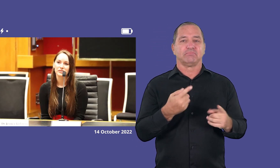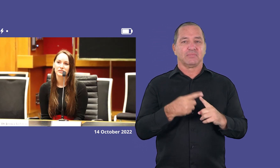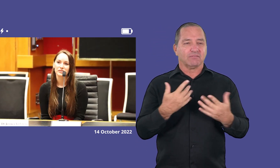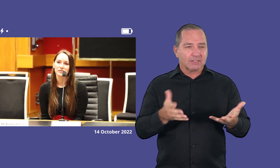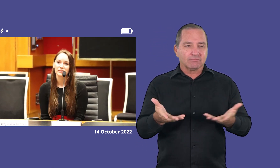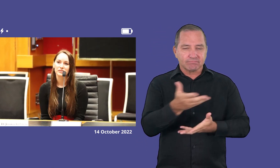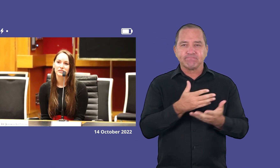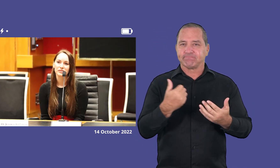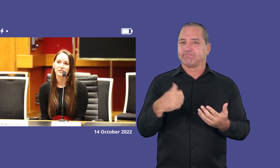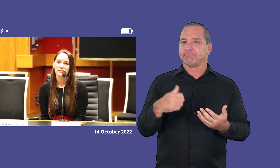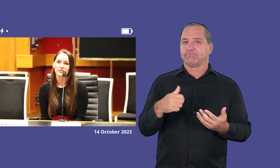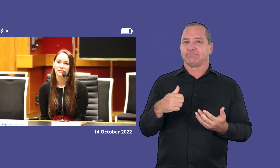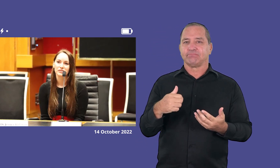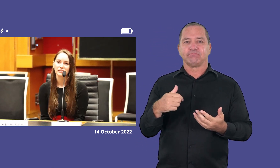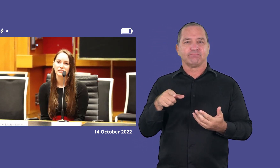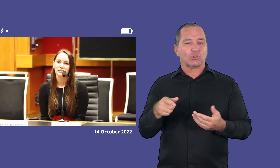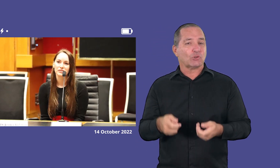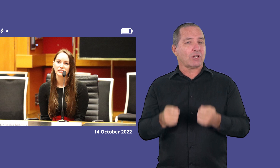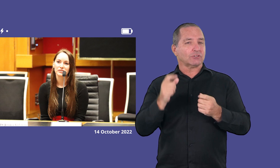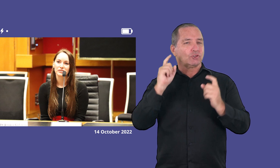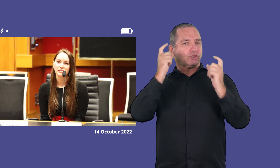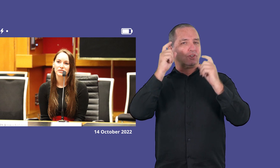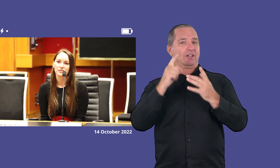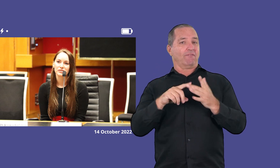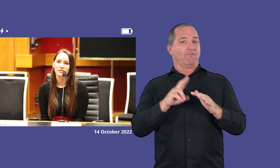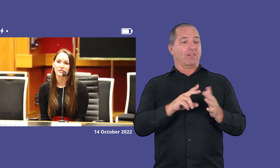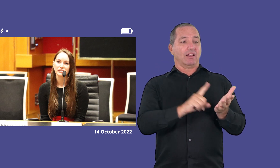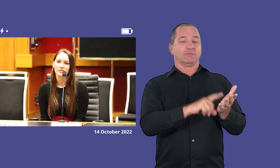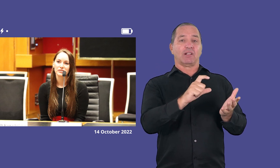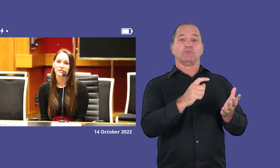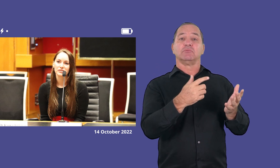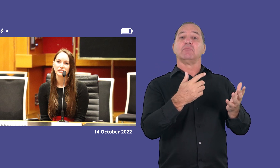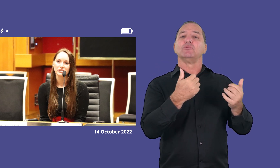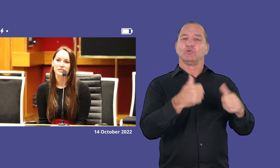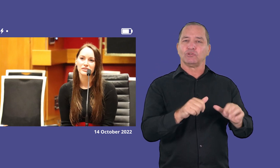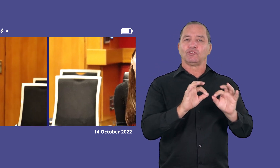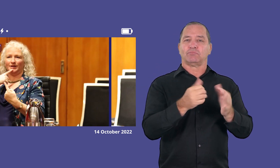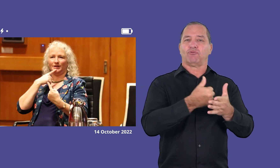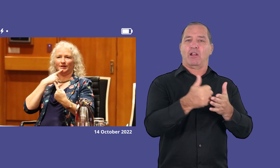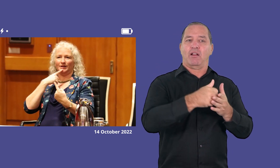but concerns were also raised that if the Legislative Council begins to use Auslan interpreters regularly,